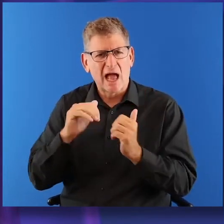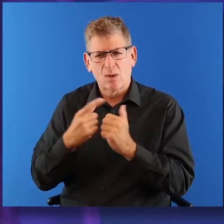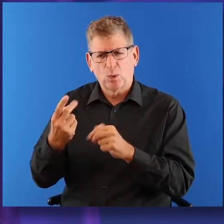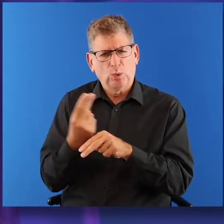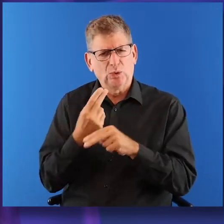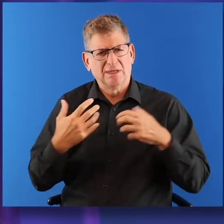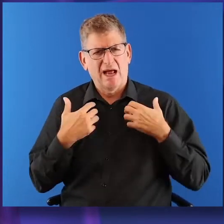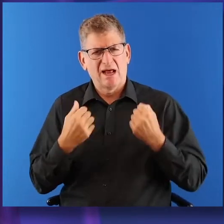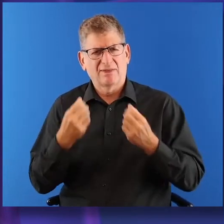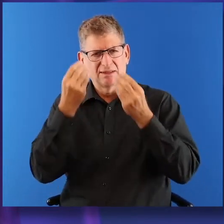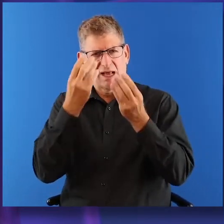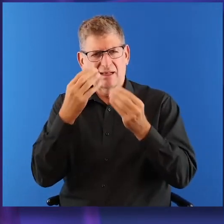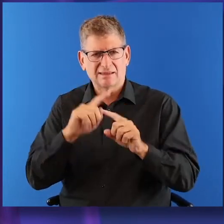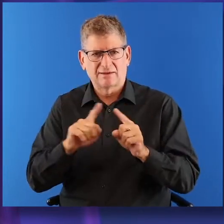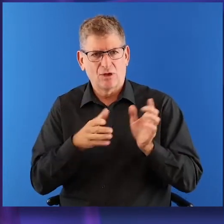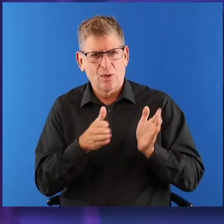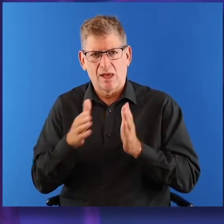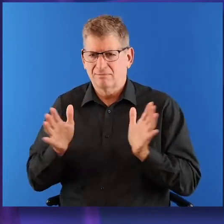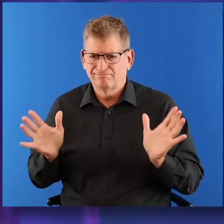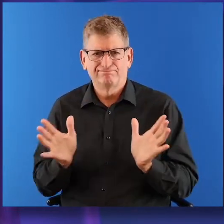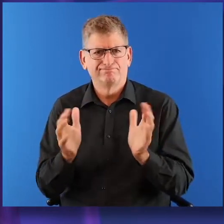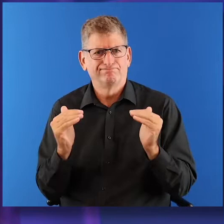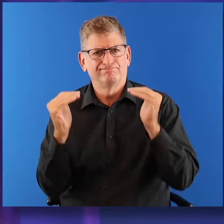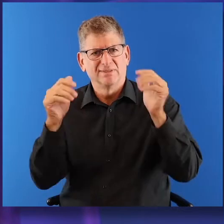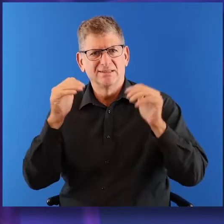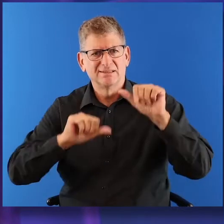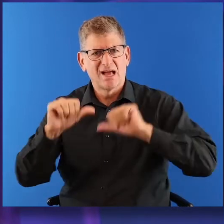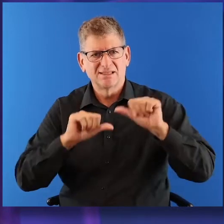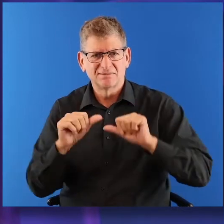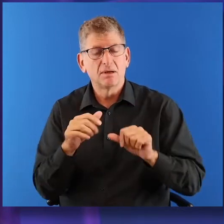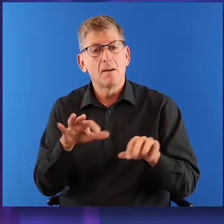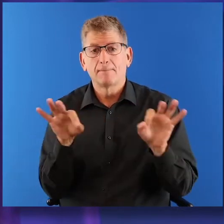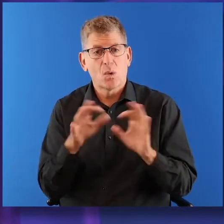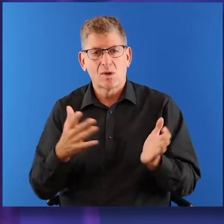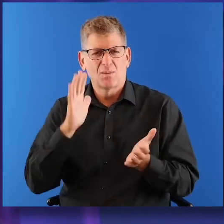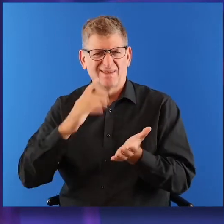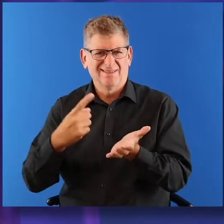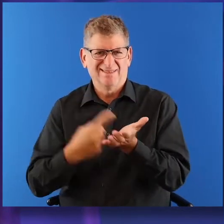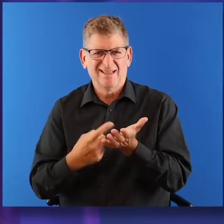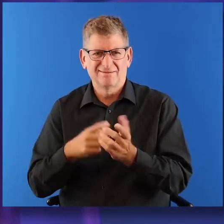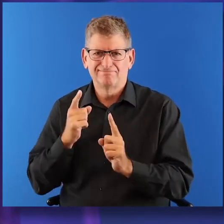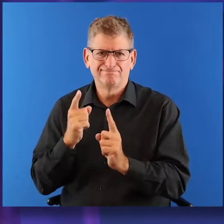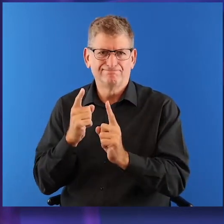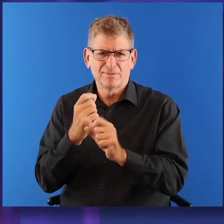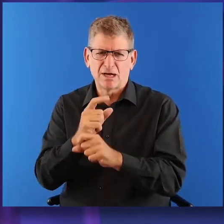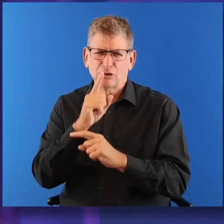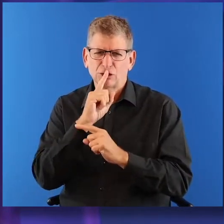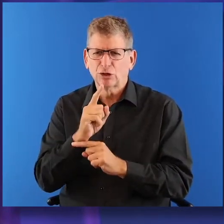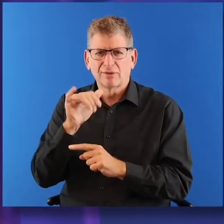work towards ensuring that the benefits of health technologies are more evenly distributed throughout society.